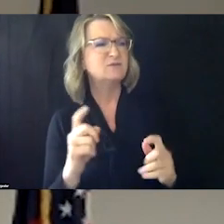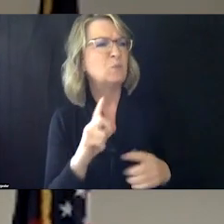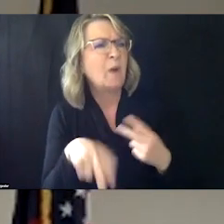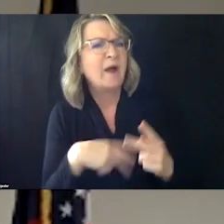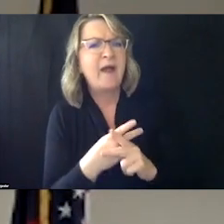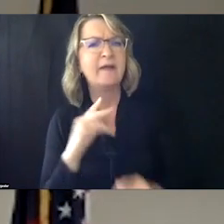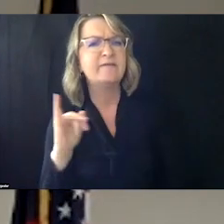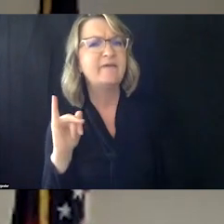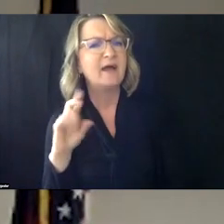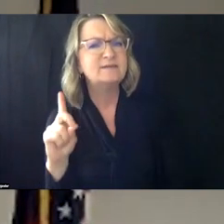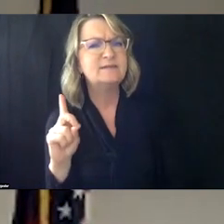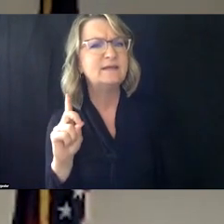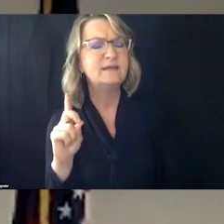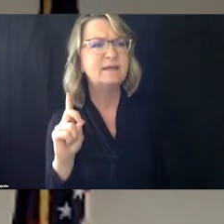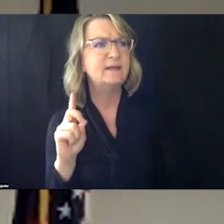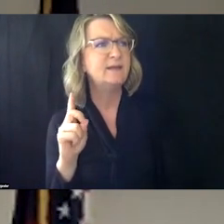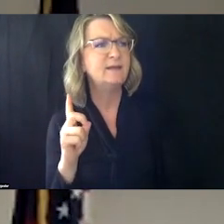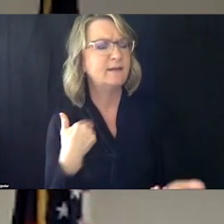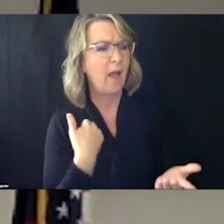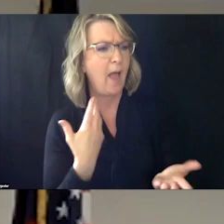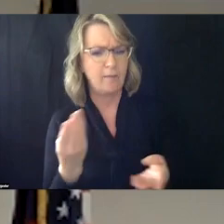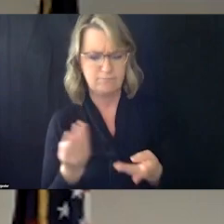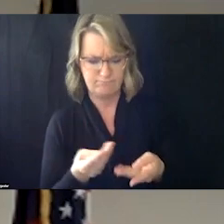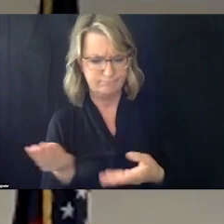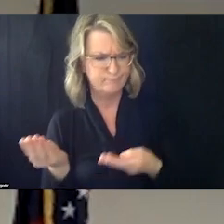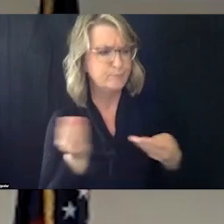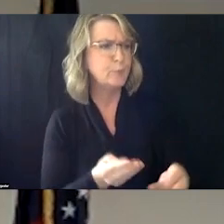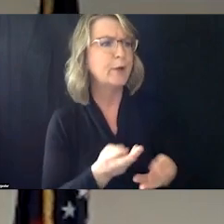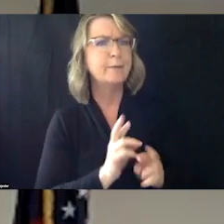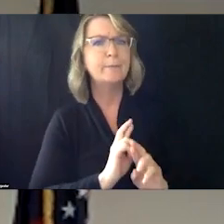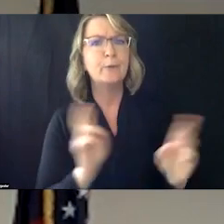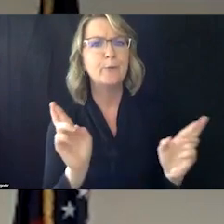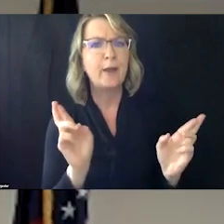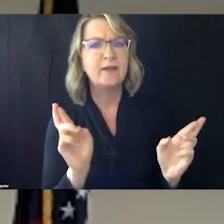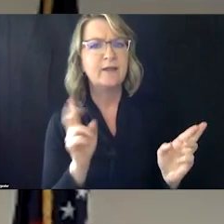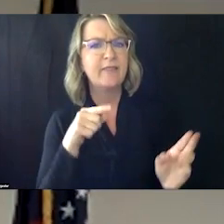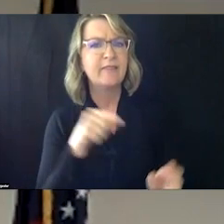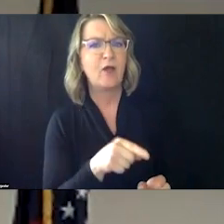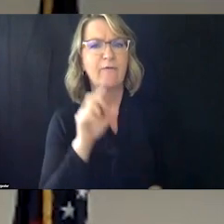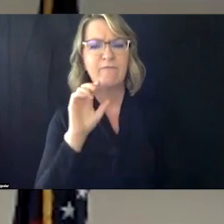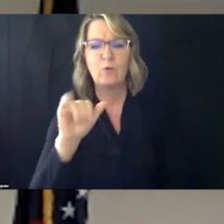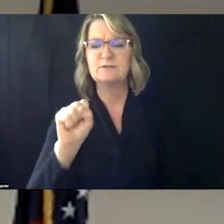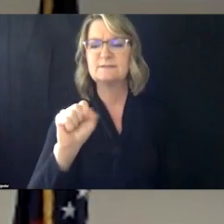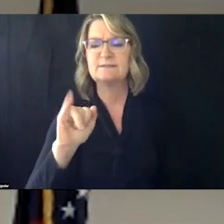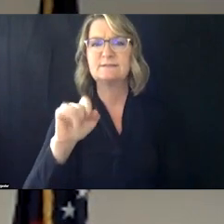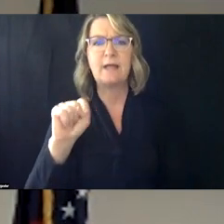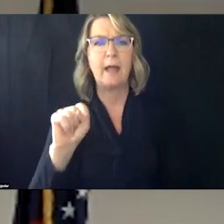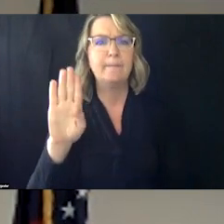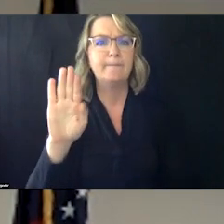people be prepared for arriving to the sitebook and checking in without any problem so for a